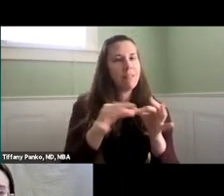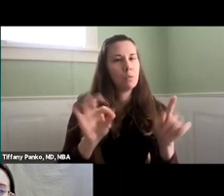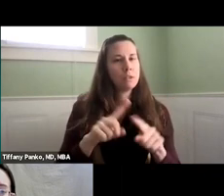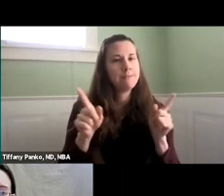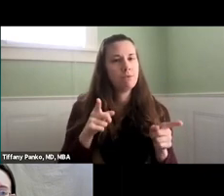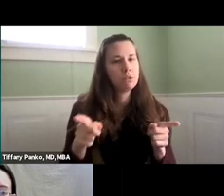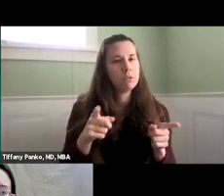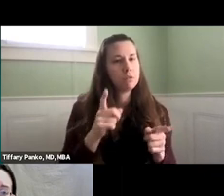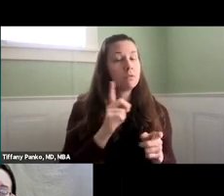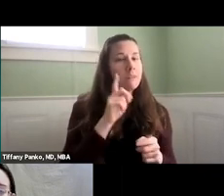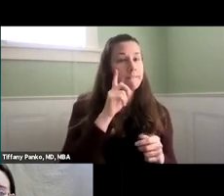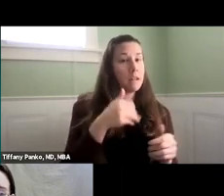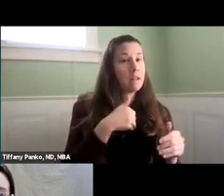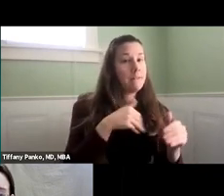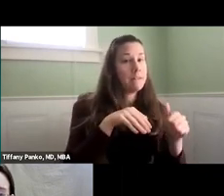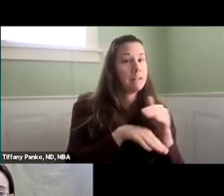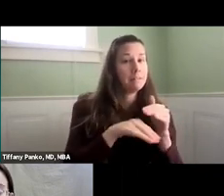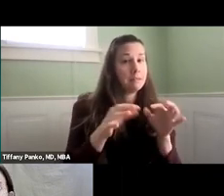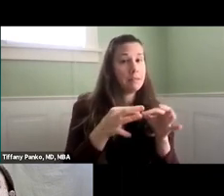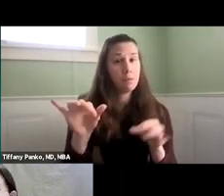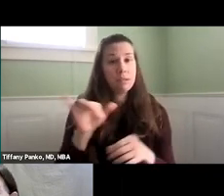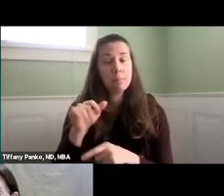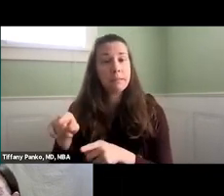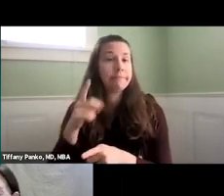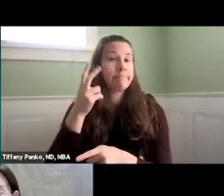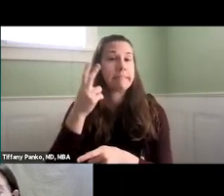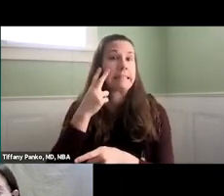world as a disabled person may not be the same. The language that they use may not be